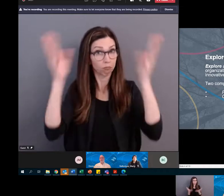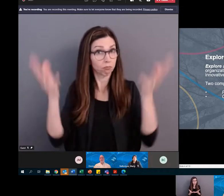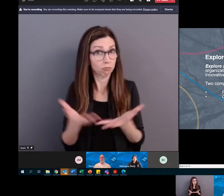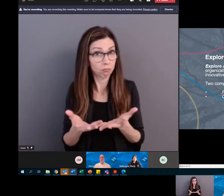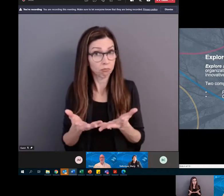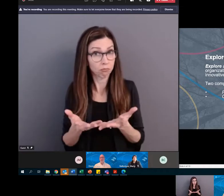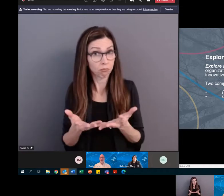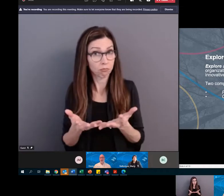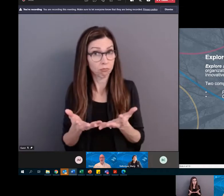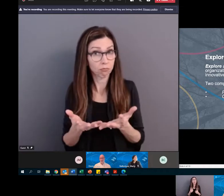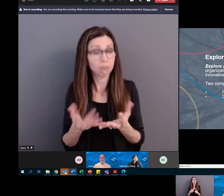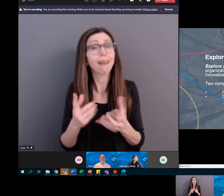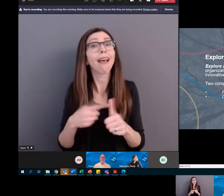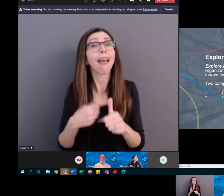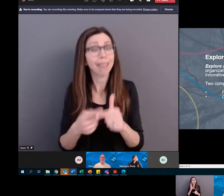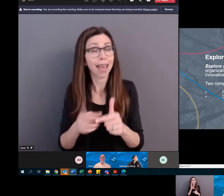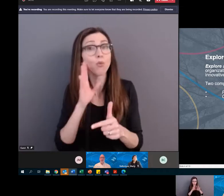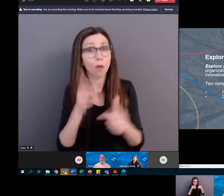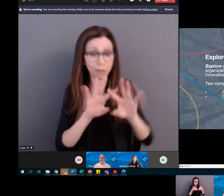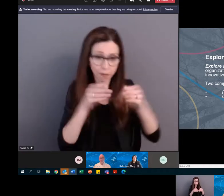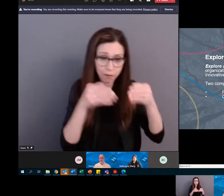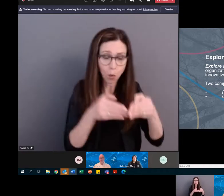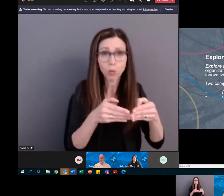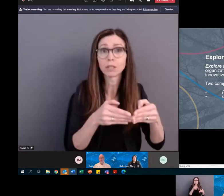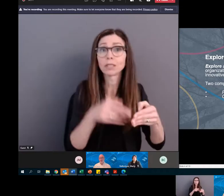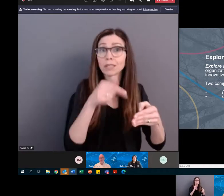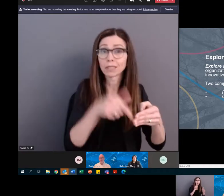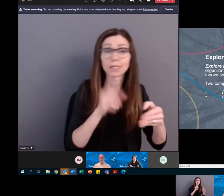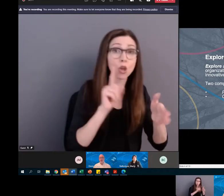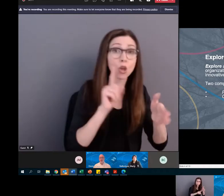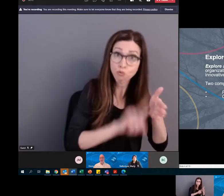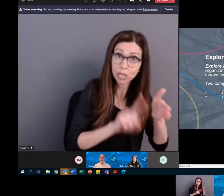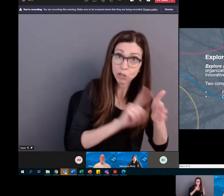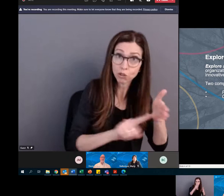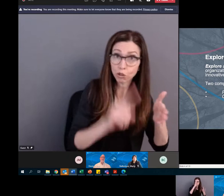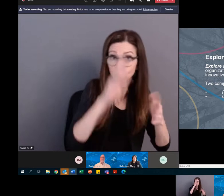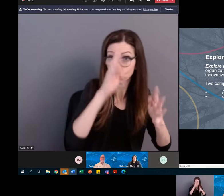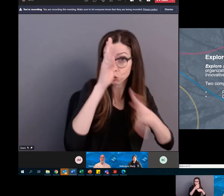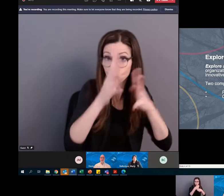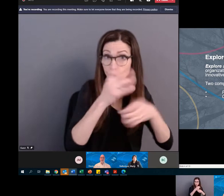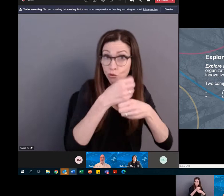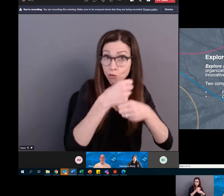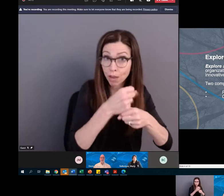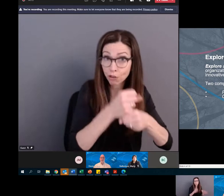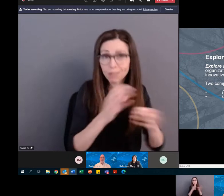specifically on the two components called Research and Creation and Concept 177 00:05:48,080 --> 00:05:51,600 to Realization.